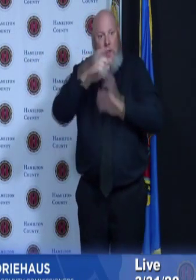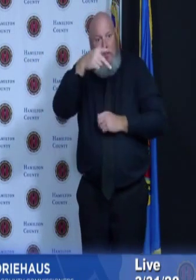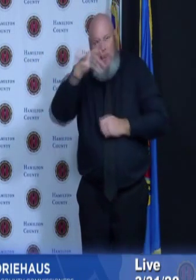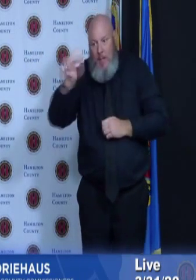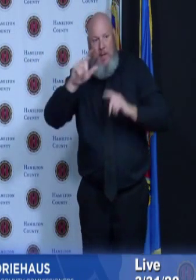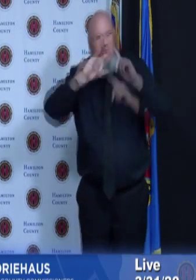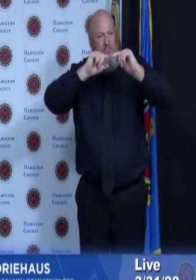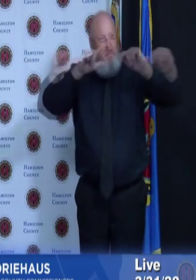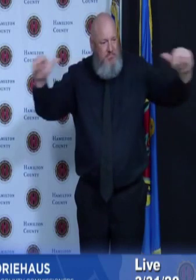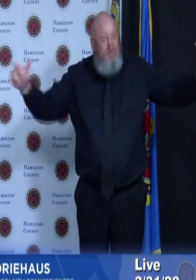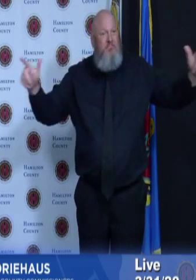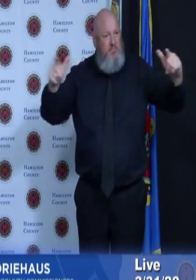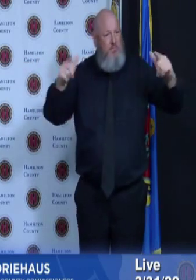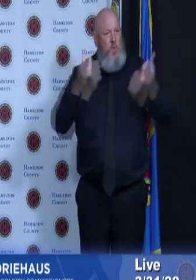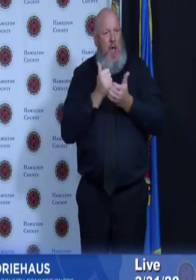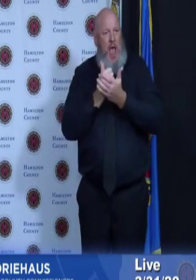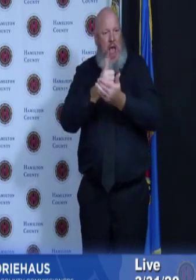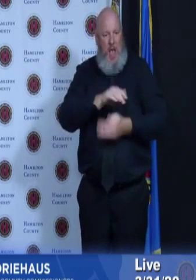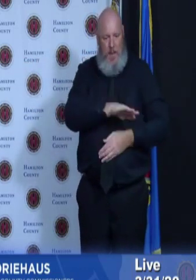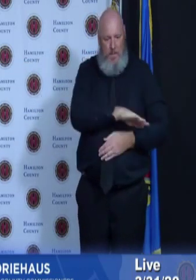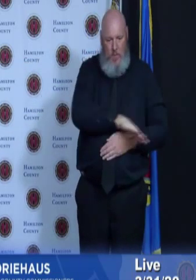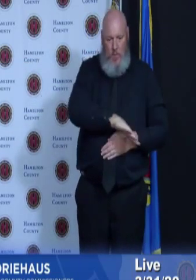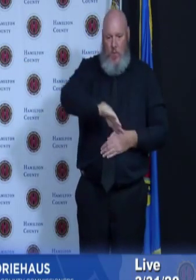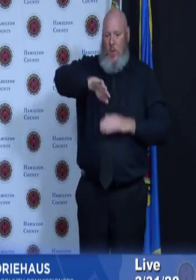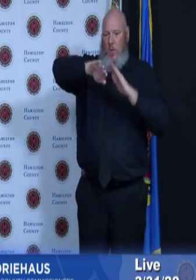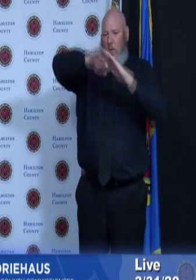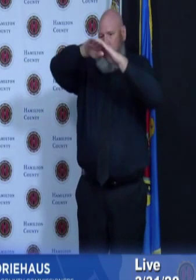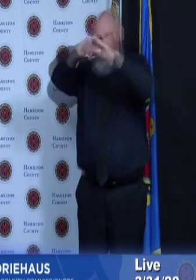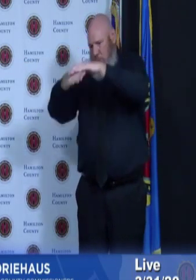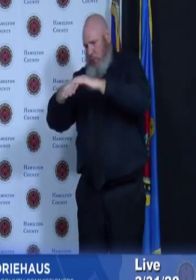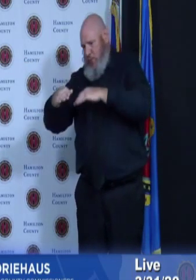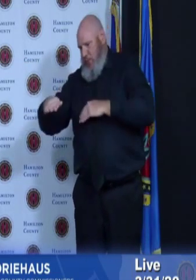this it will continue to be important and so we're kind of we're buying time